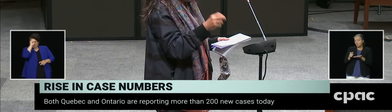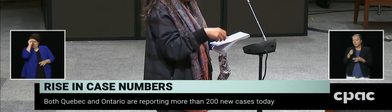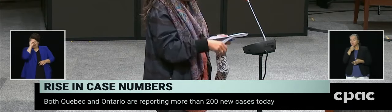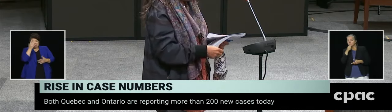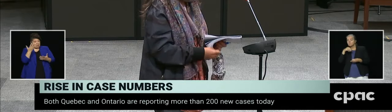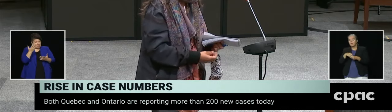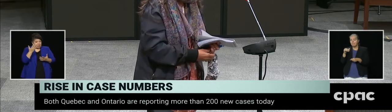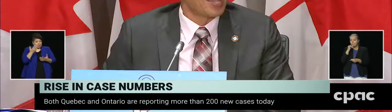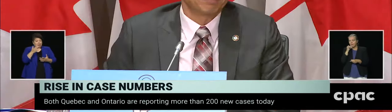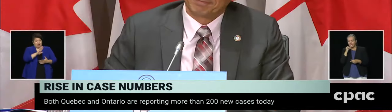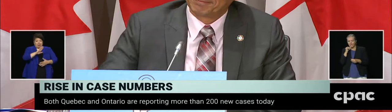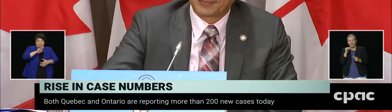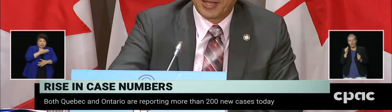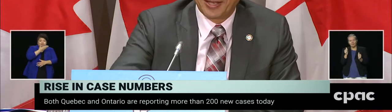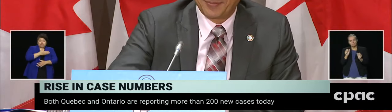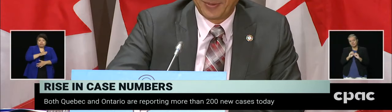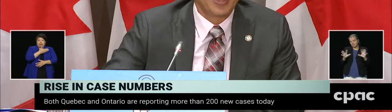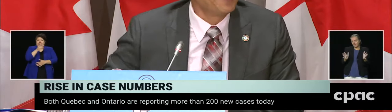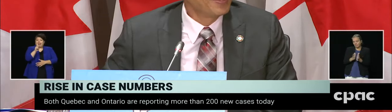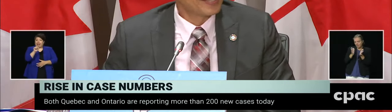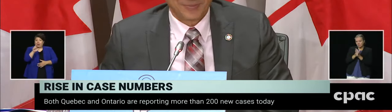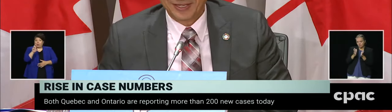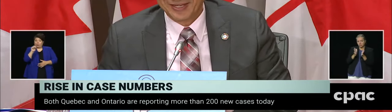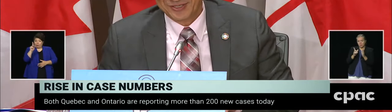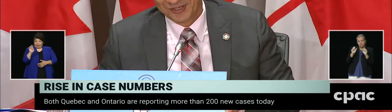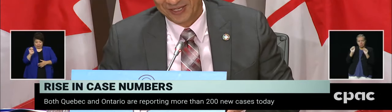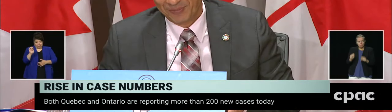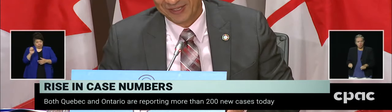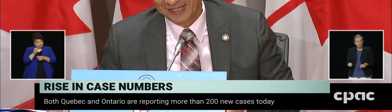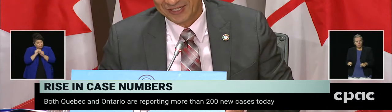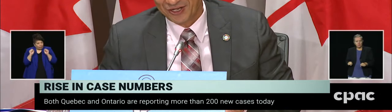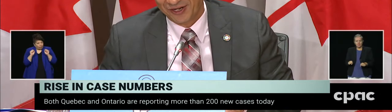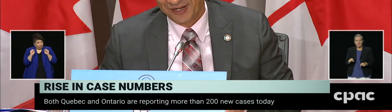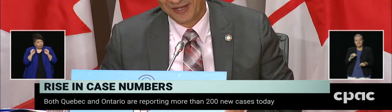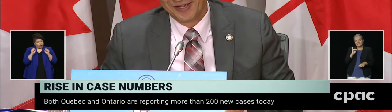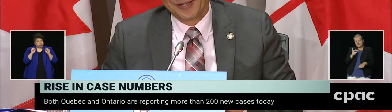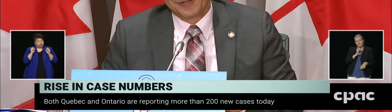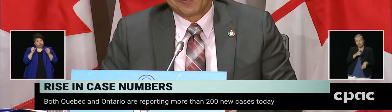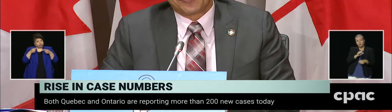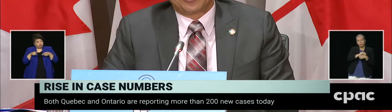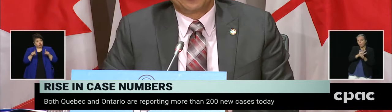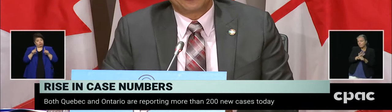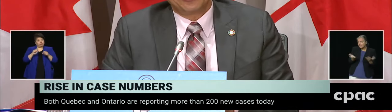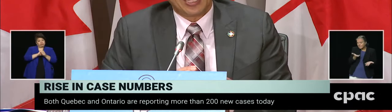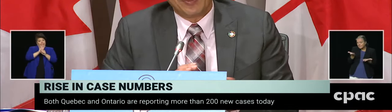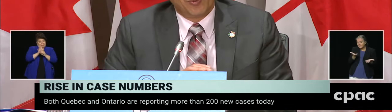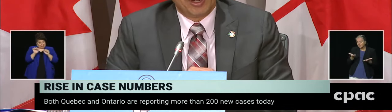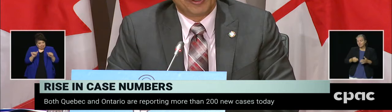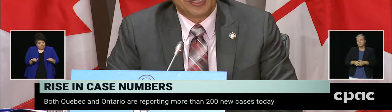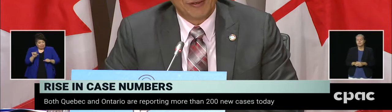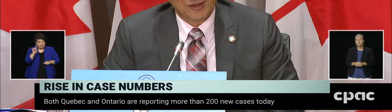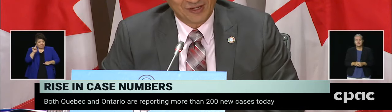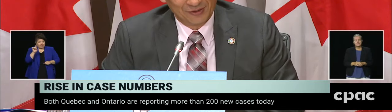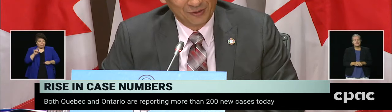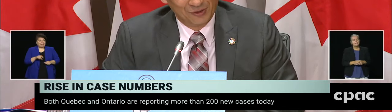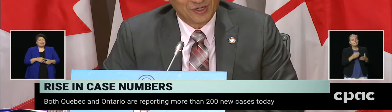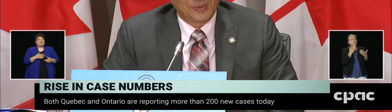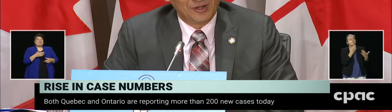KARAOKE. I WANT TO KNOW ABOUT YOUR OPINION ABOUT THE EXERCISE OF KARAOKE. CAN THAT TYPE OF THING BE DONE SAFELY DURING A PANDEMIC?